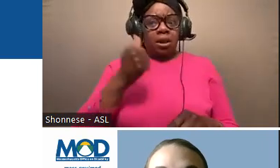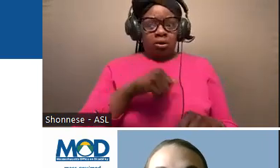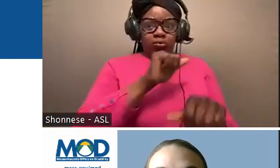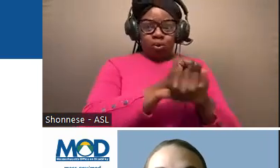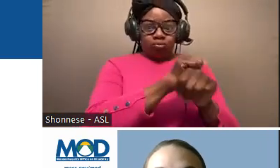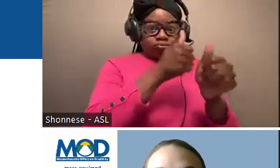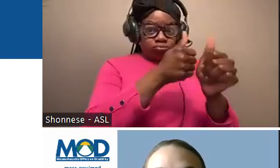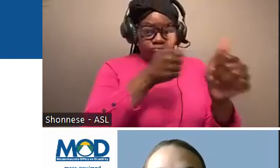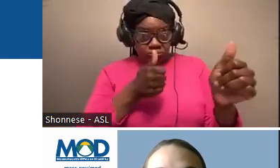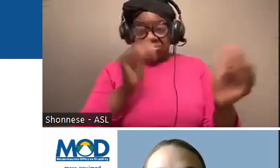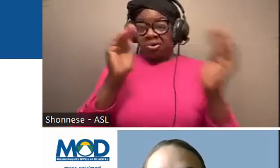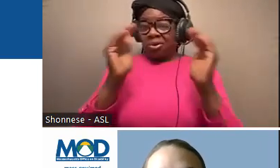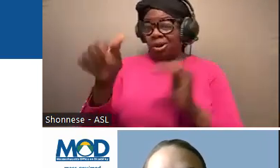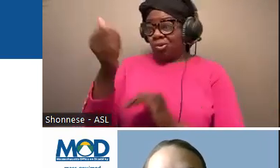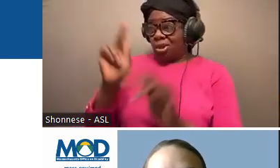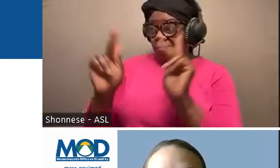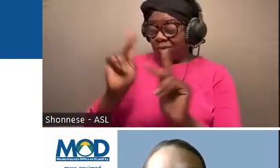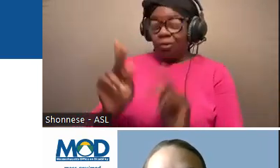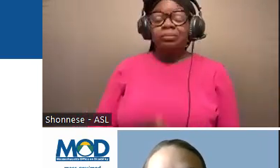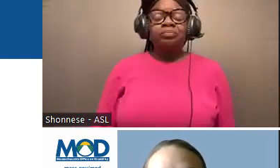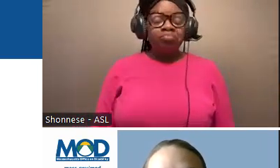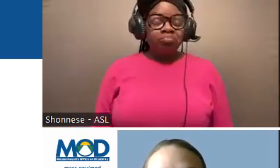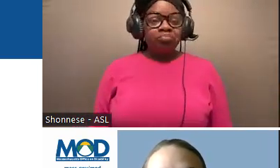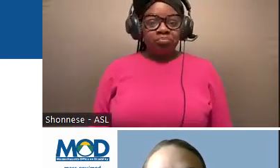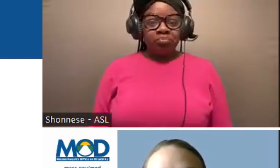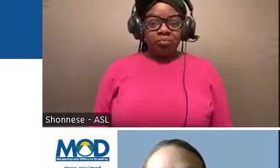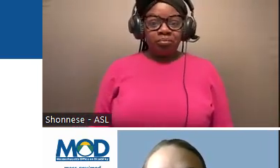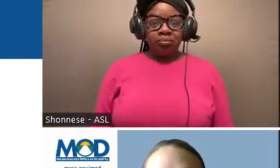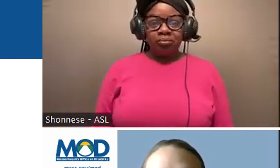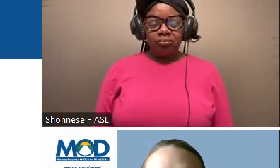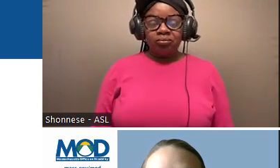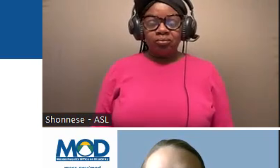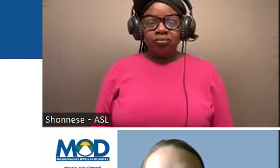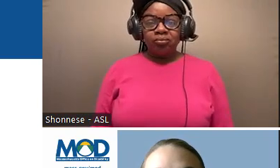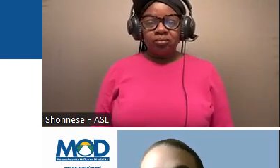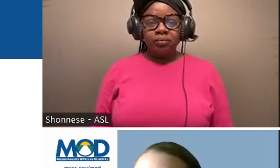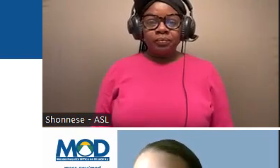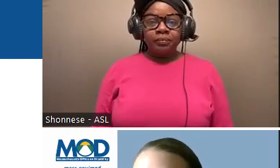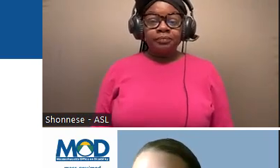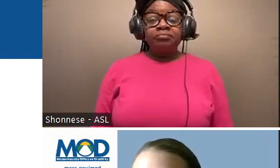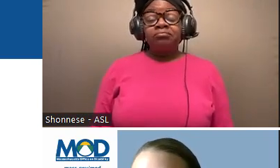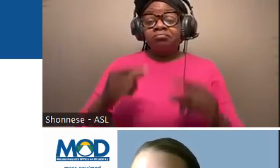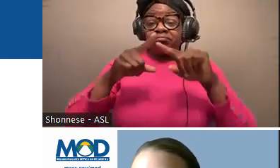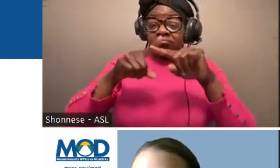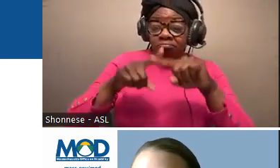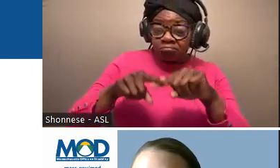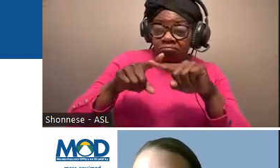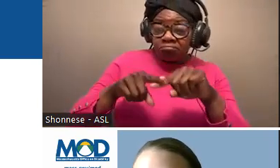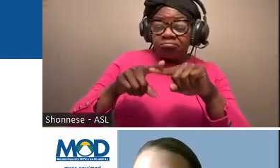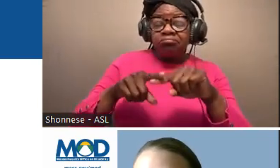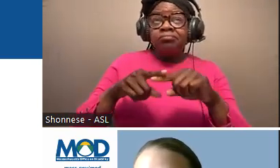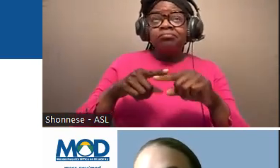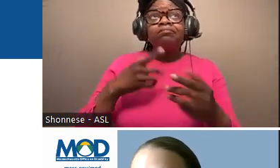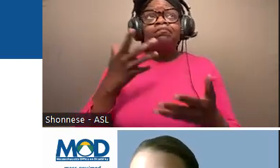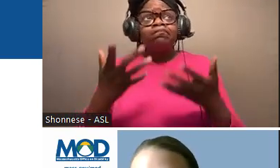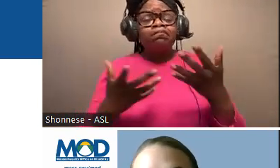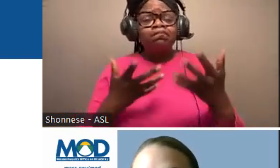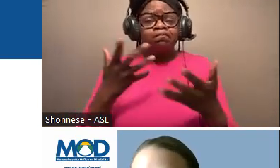So, you know, I would say that depending on sort of the needs of the agency,